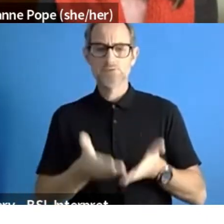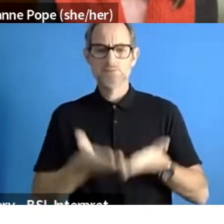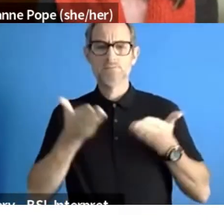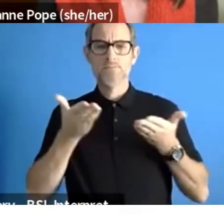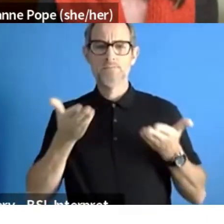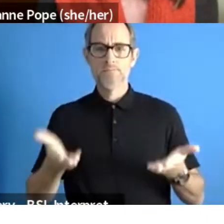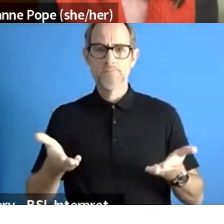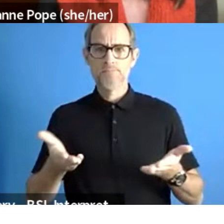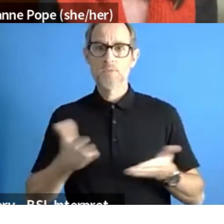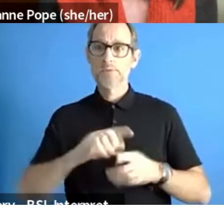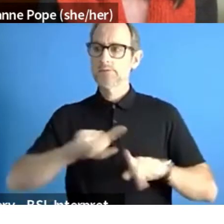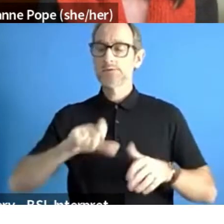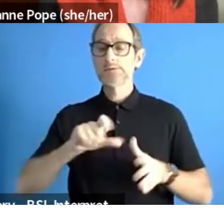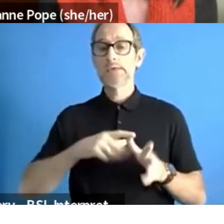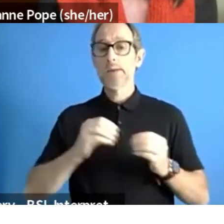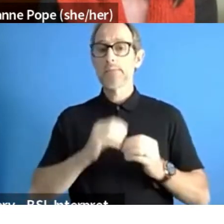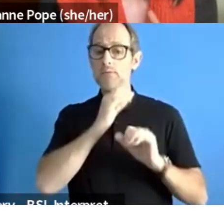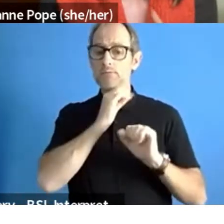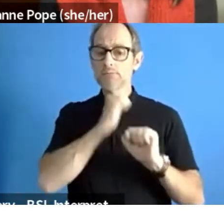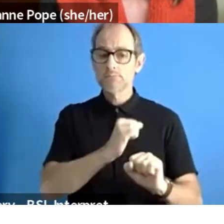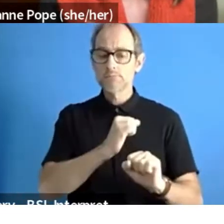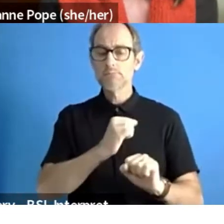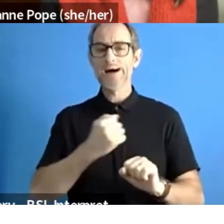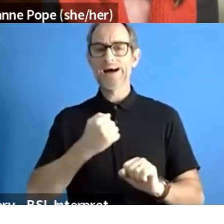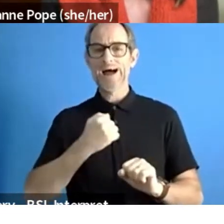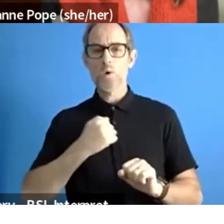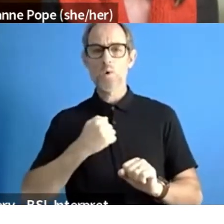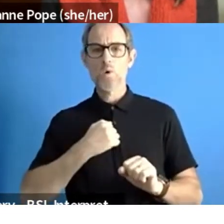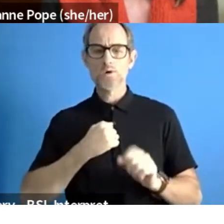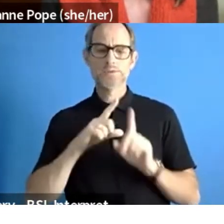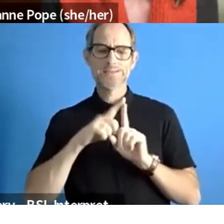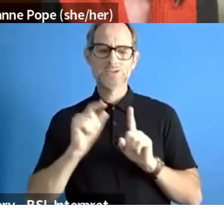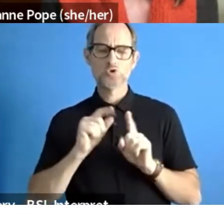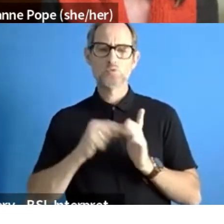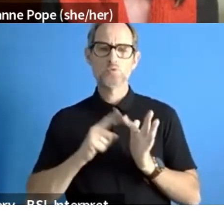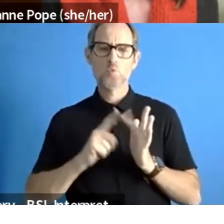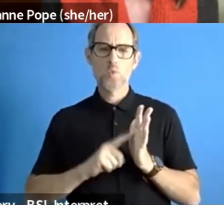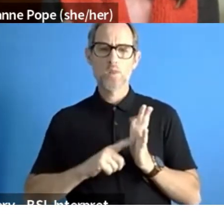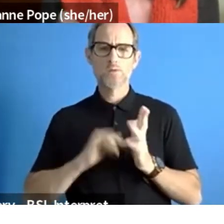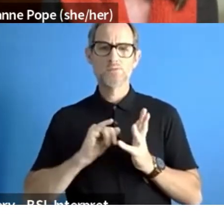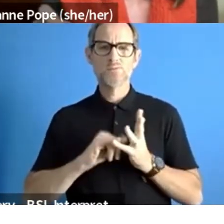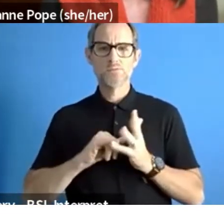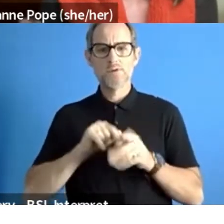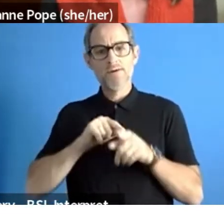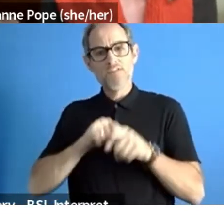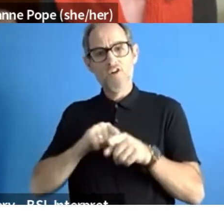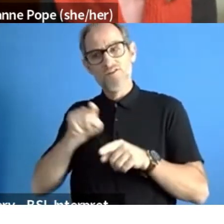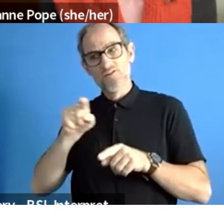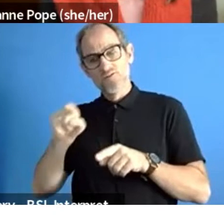commitment to bring all our tools up to web accessibility guidelines 2.0. For